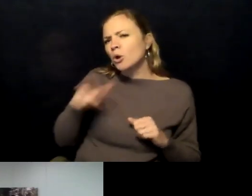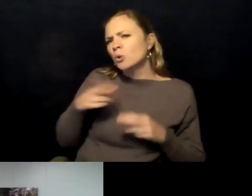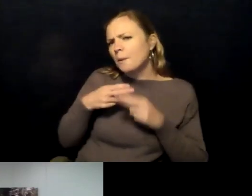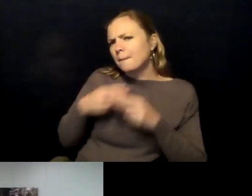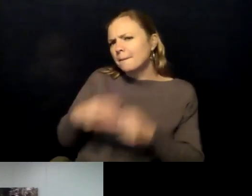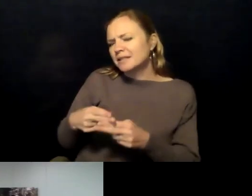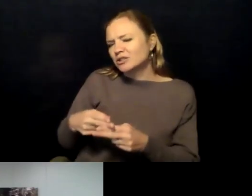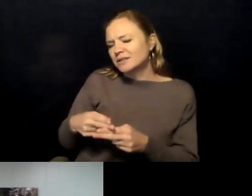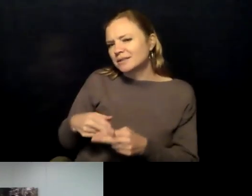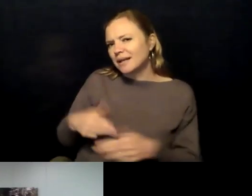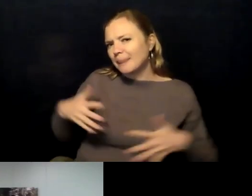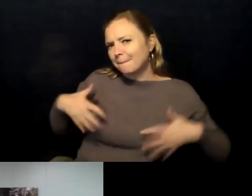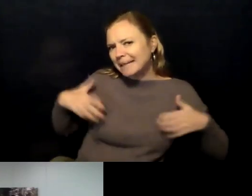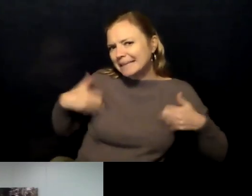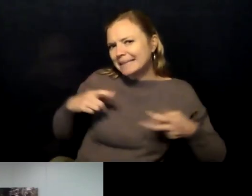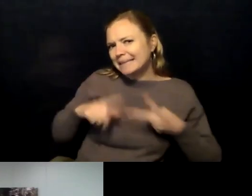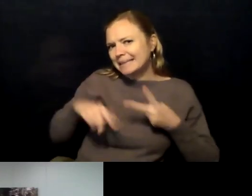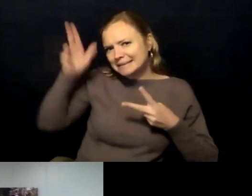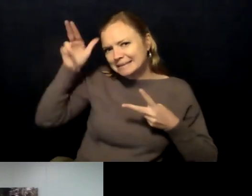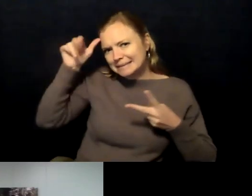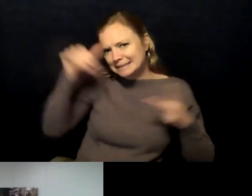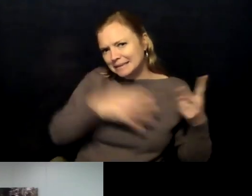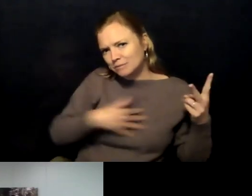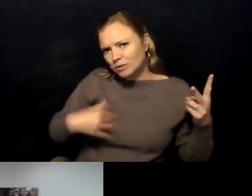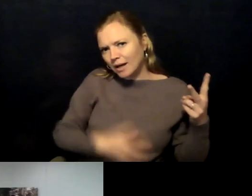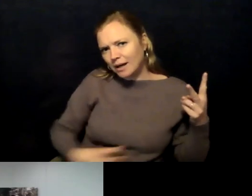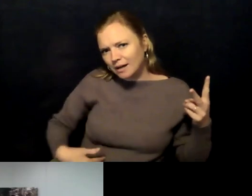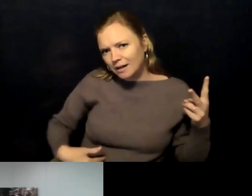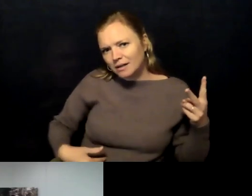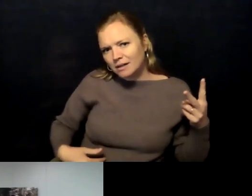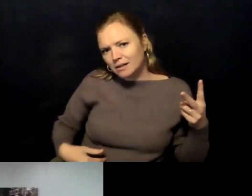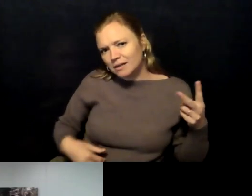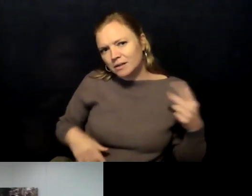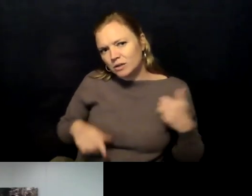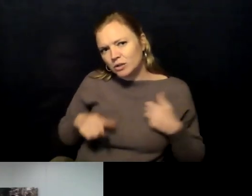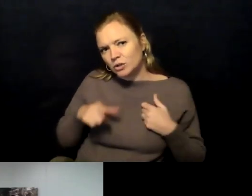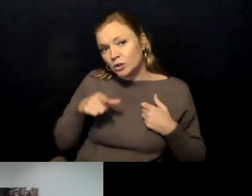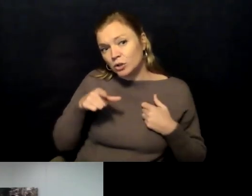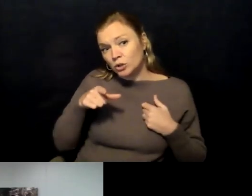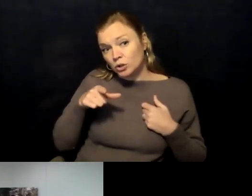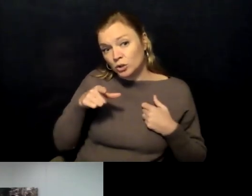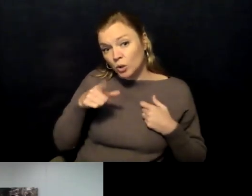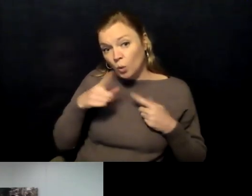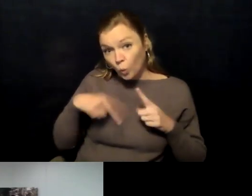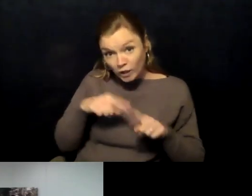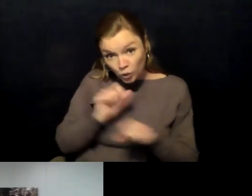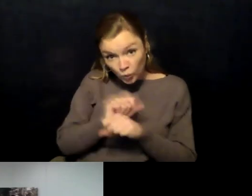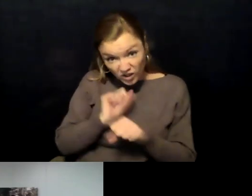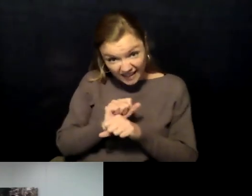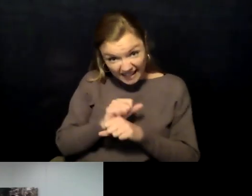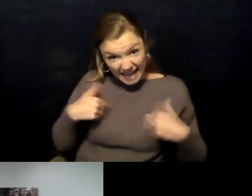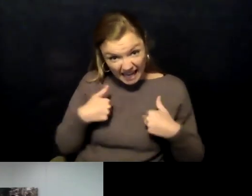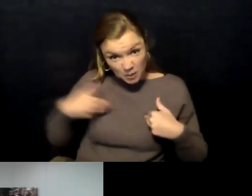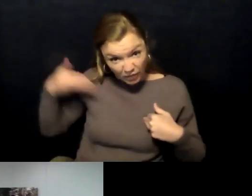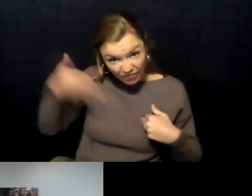that came in about whether you share the same exhibit space with the animals when you're working?